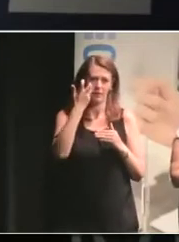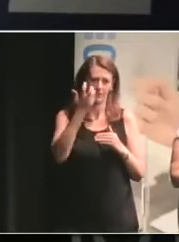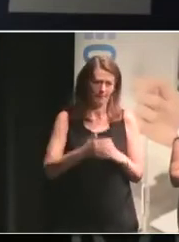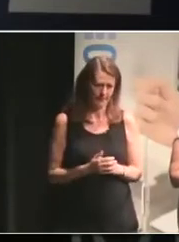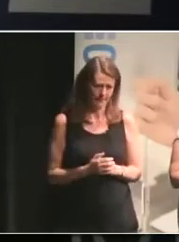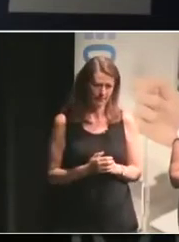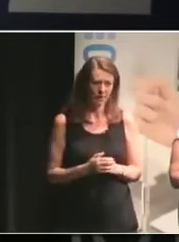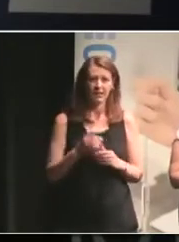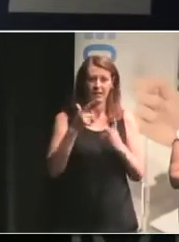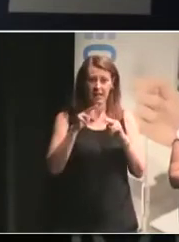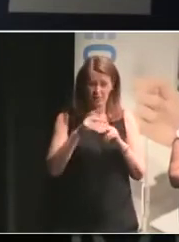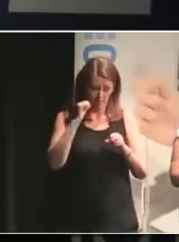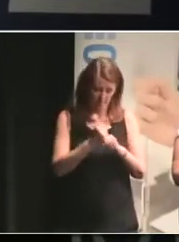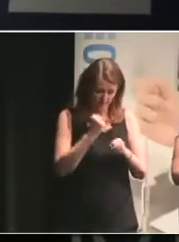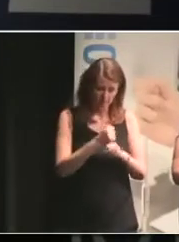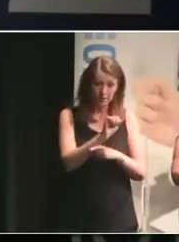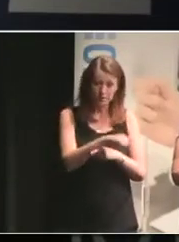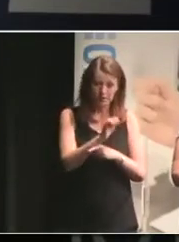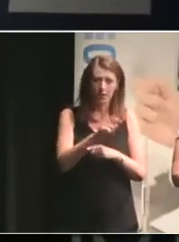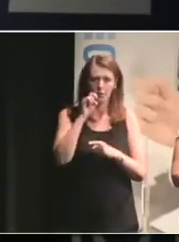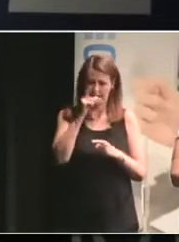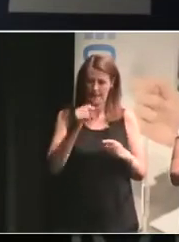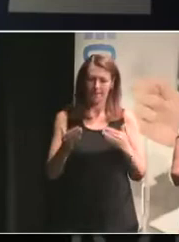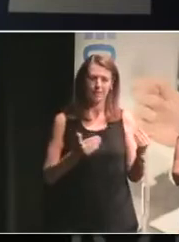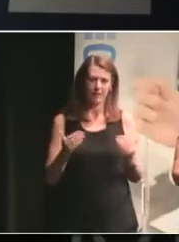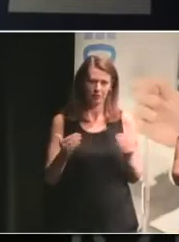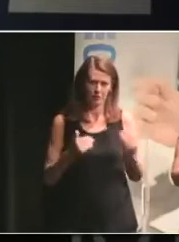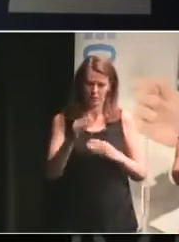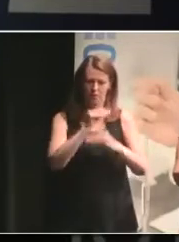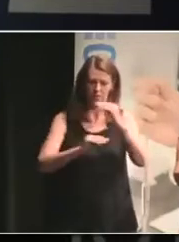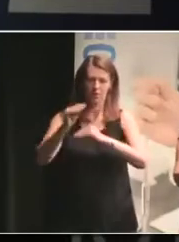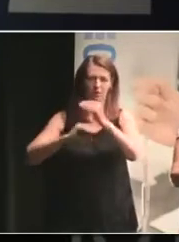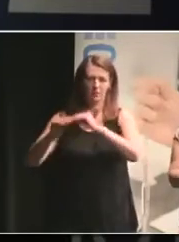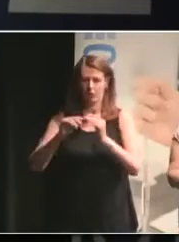if we are going to produce them we can actually manage them and recycle them and reuse them again.